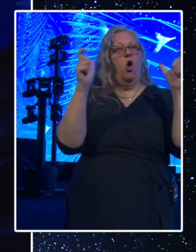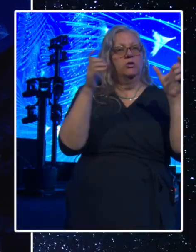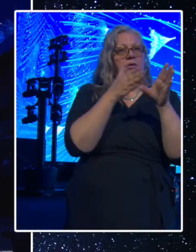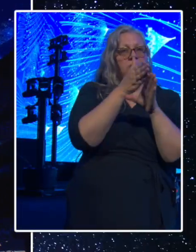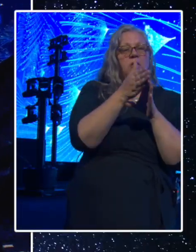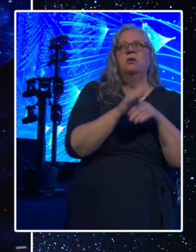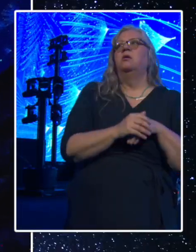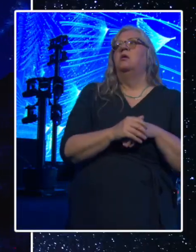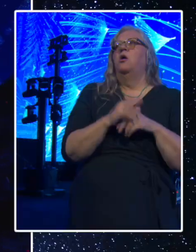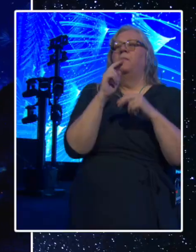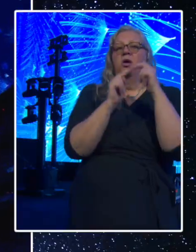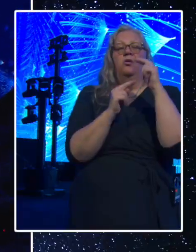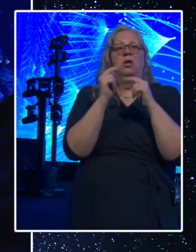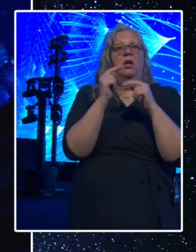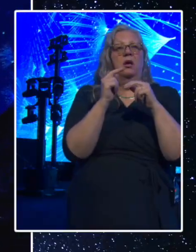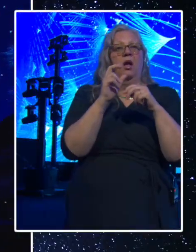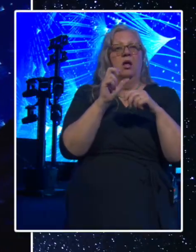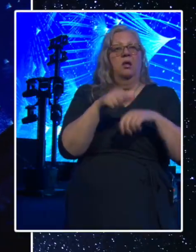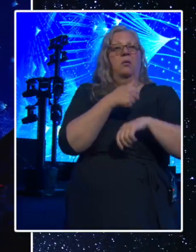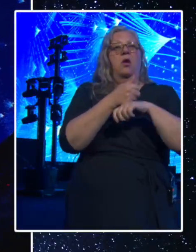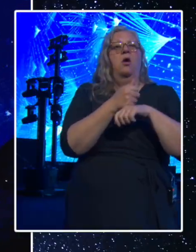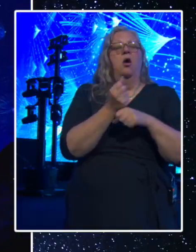For example, HPE is designing, building and implementing